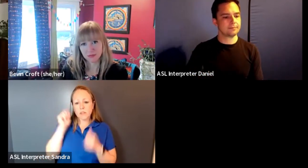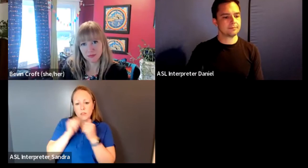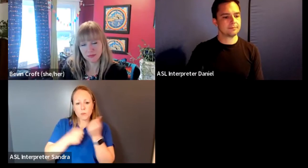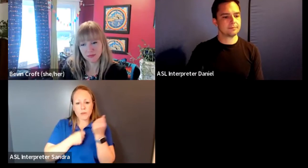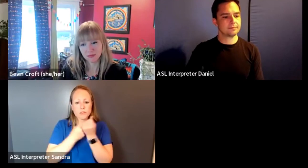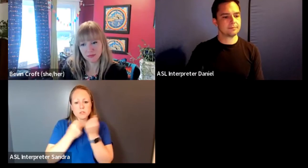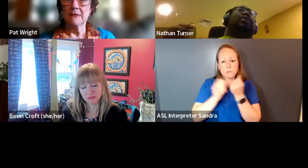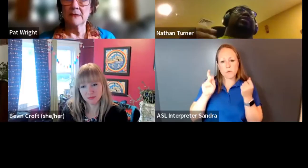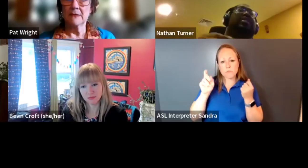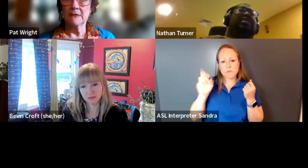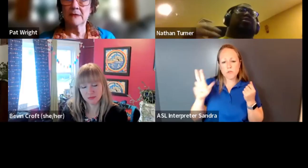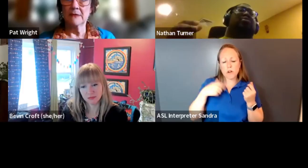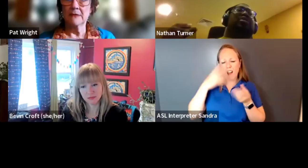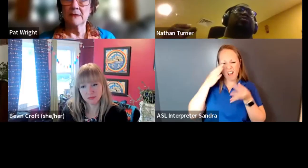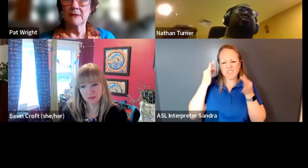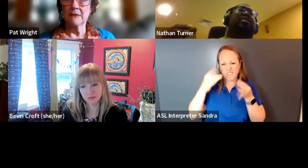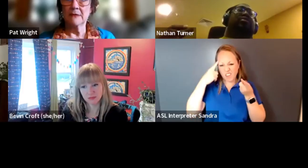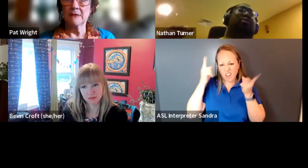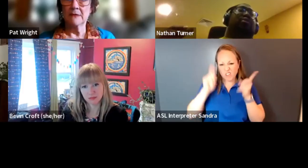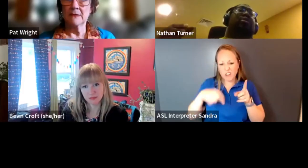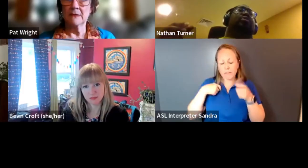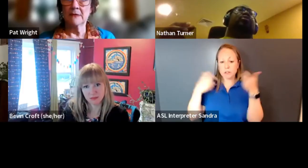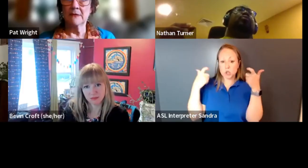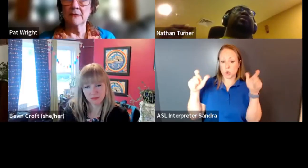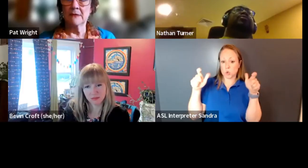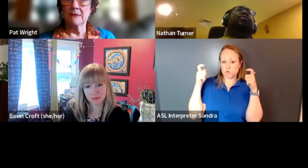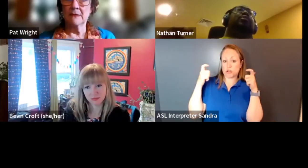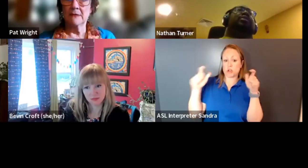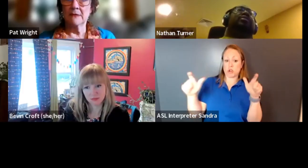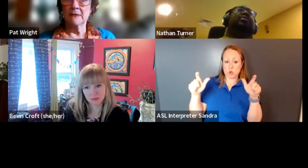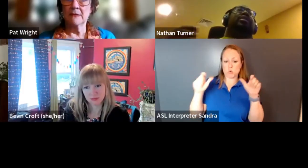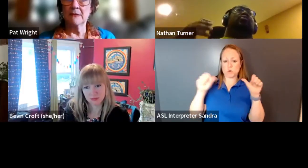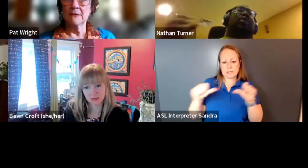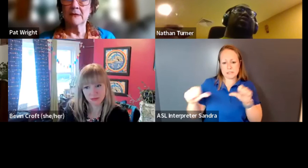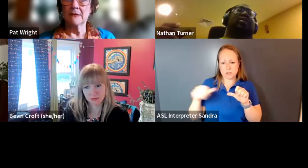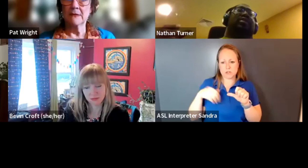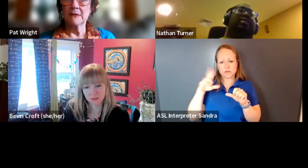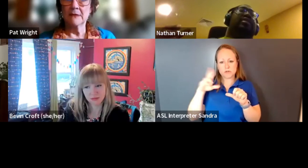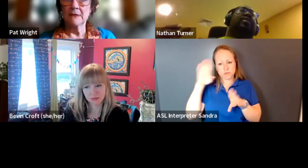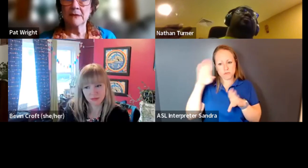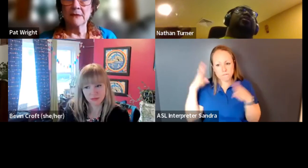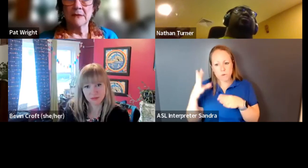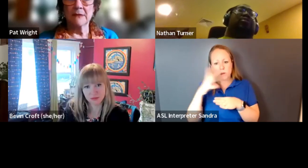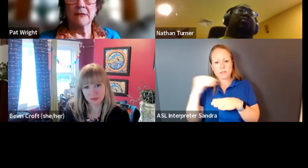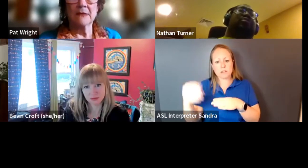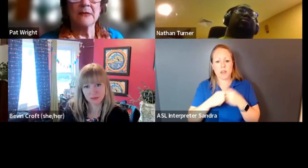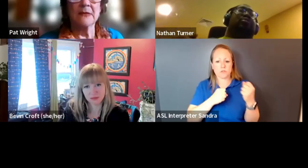agree that there's a huge, huge potential to refocus and strengthen peer mentoring to